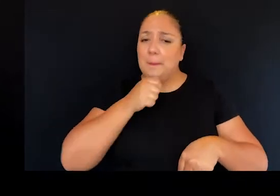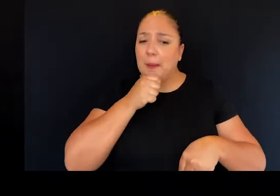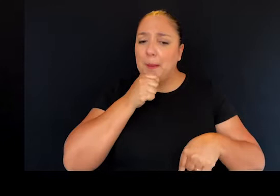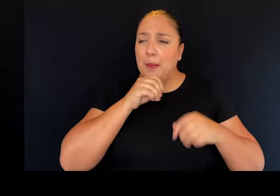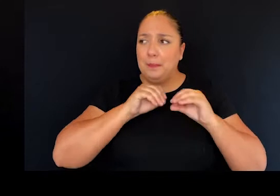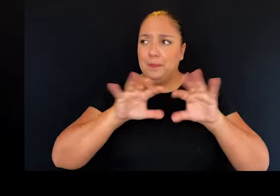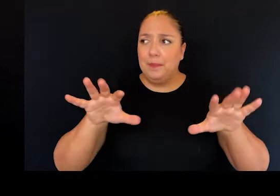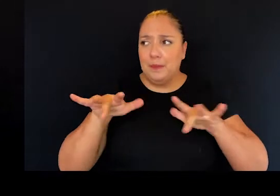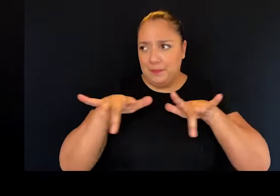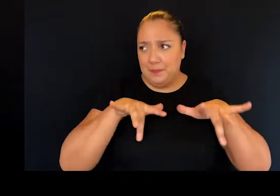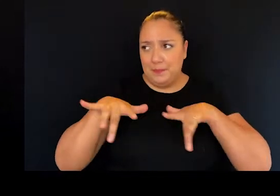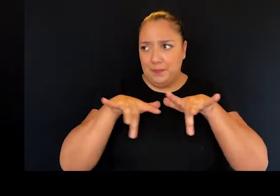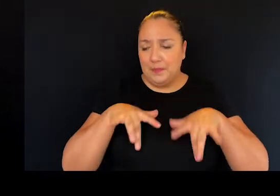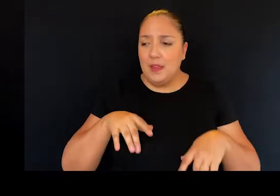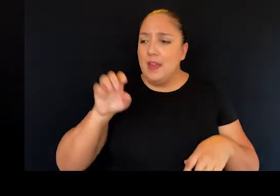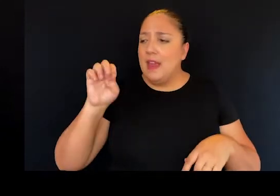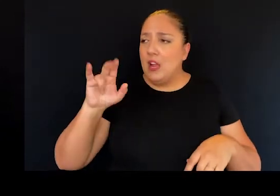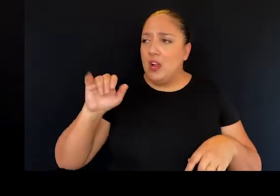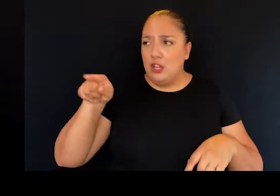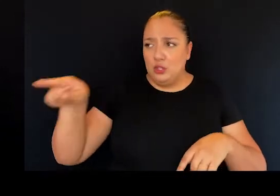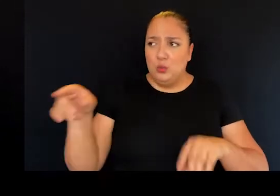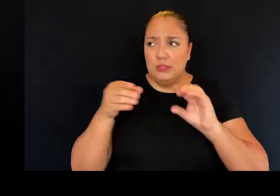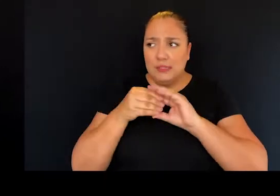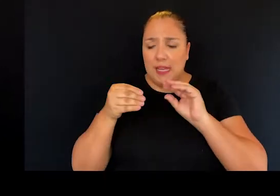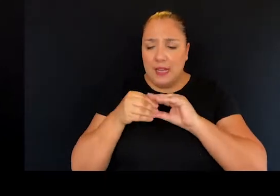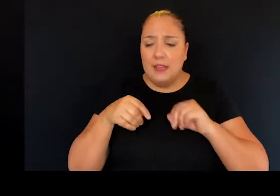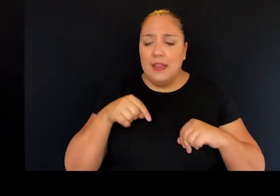you had said, you know, that this is the process